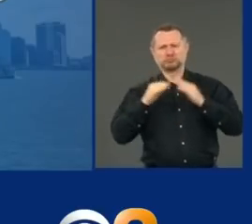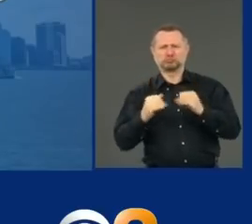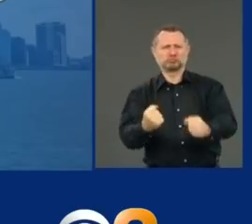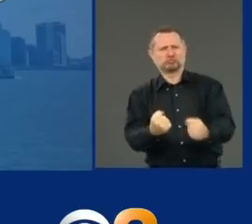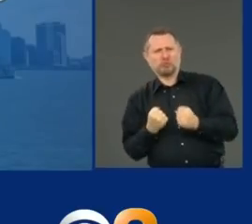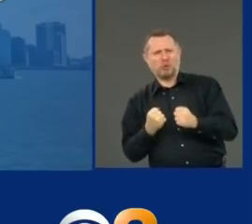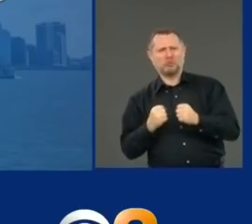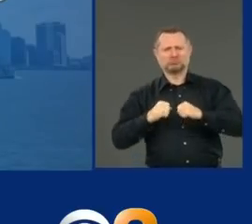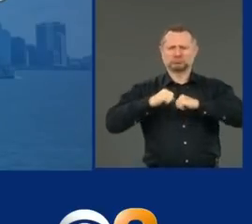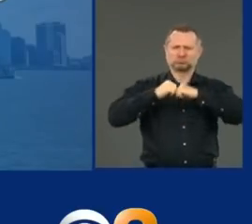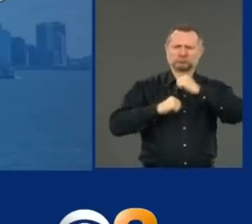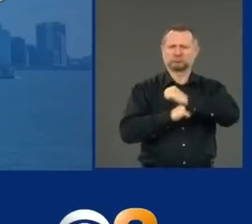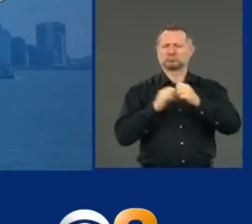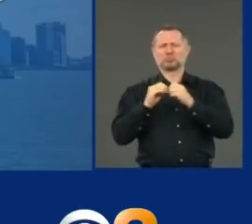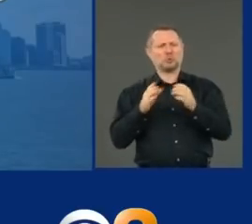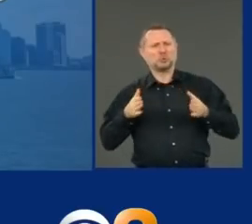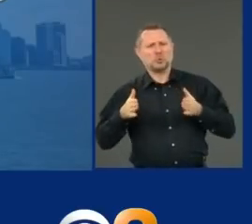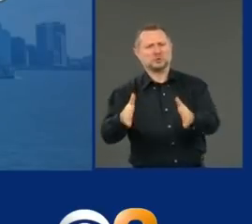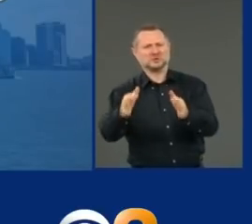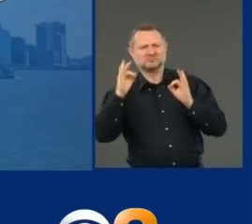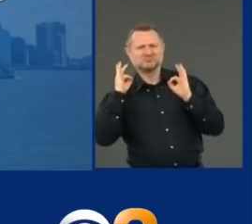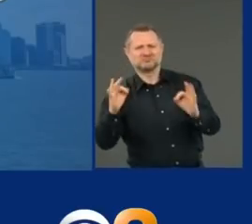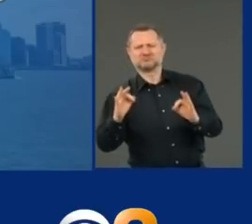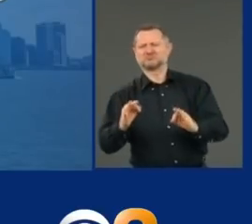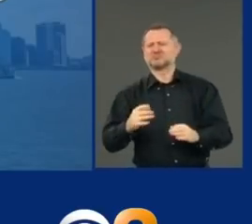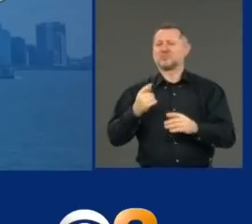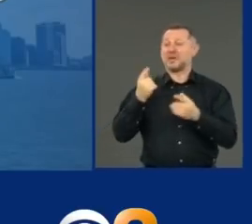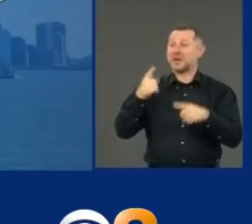WHAT WAS. LET'S BUILD IT BACK BETTER WITH